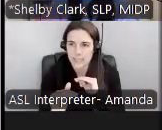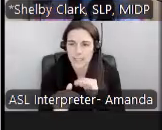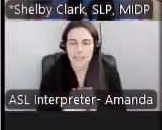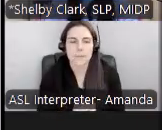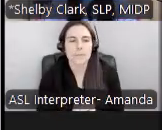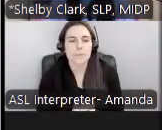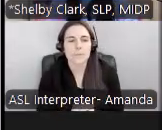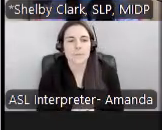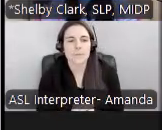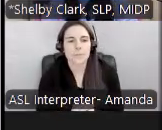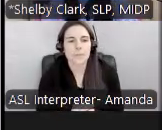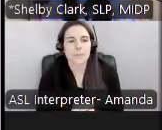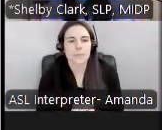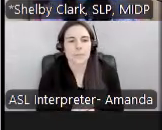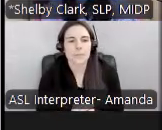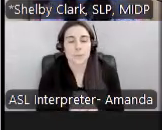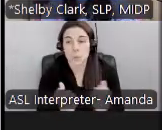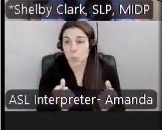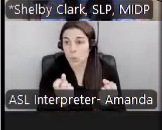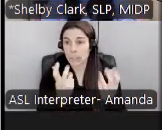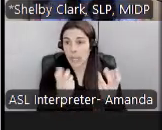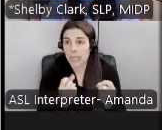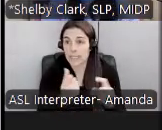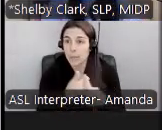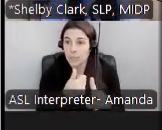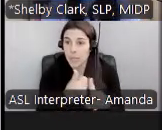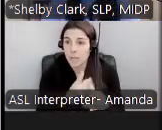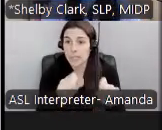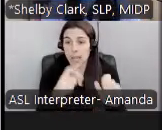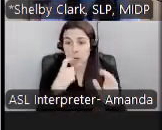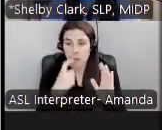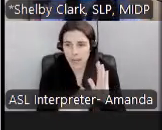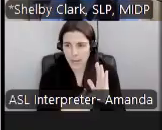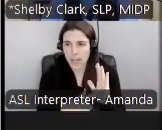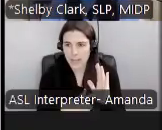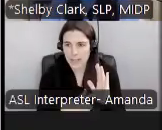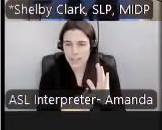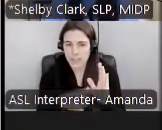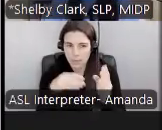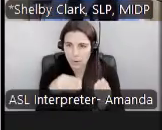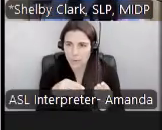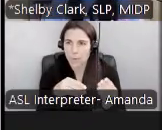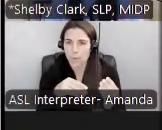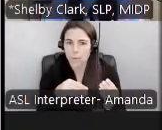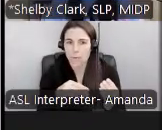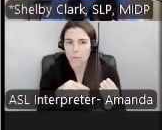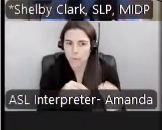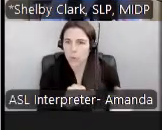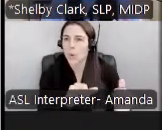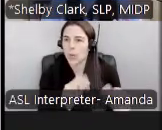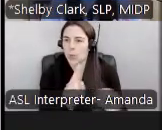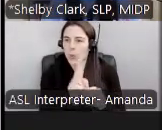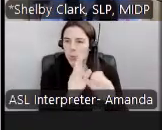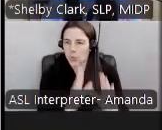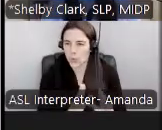That is the signs are recognizable to fluent users. So this is the difference between.